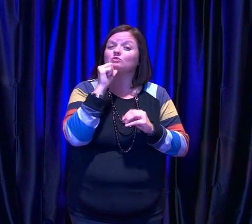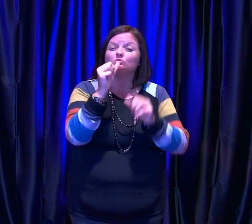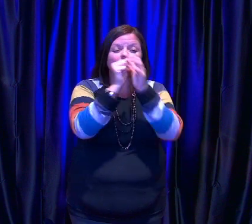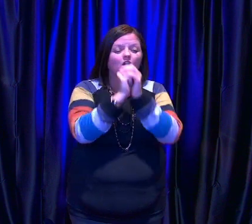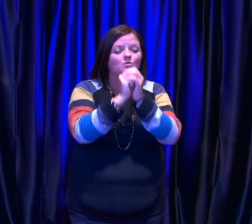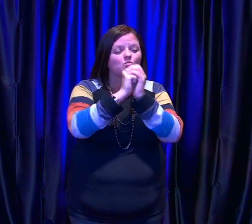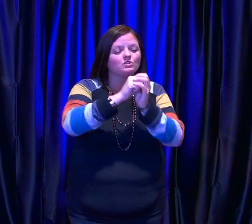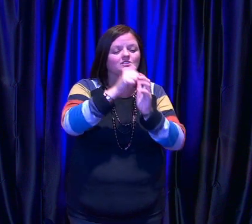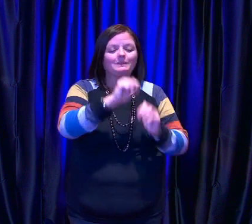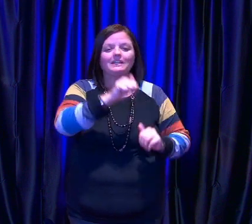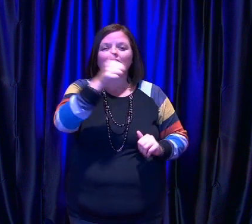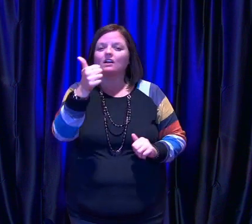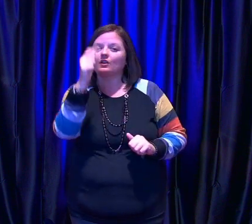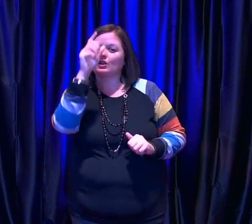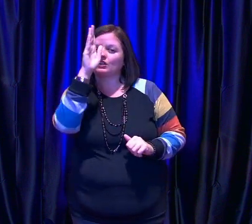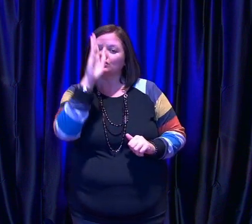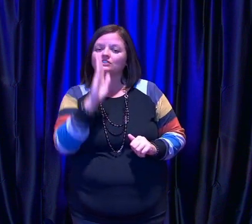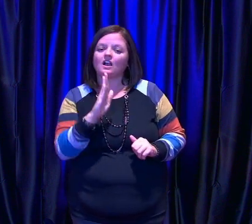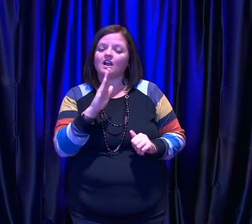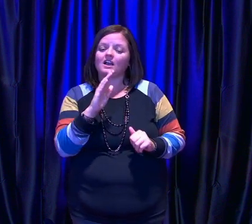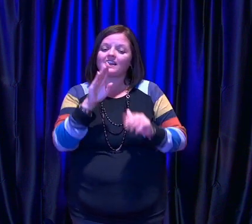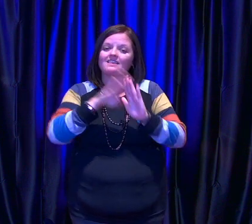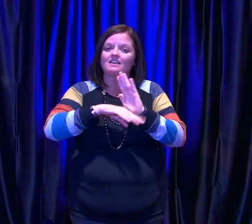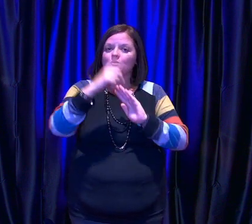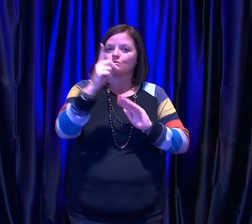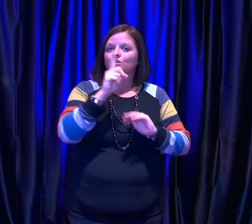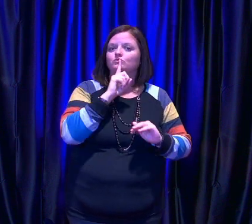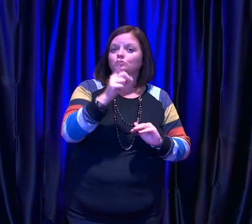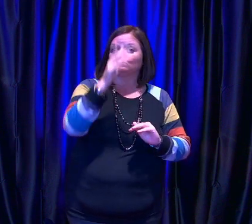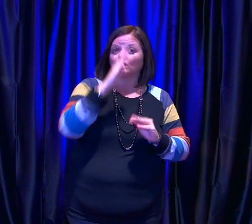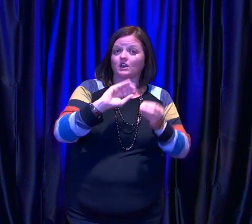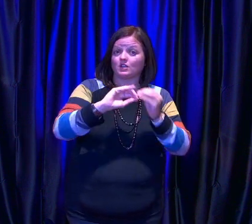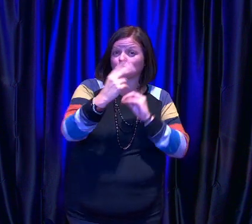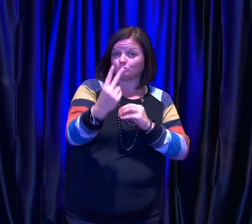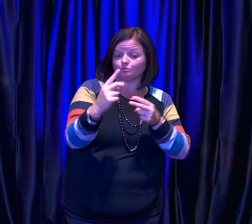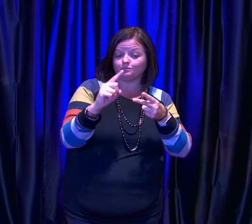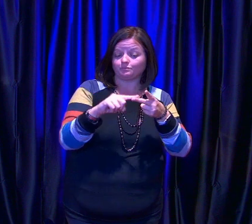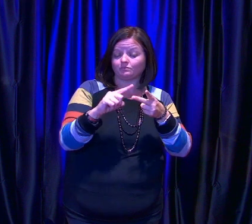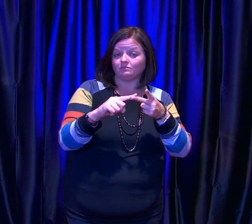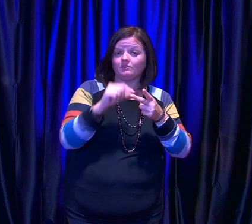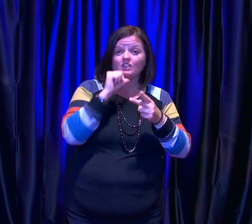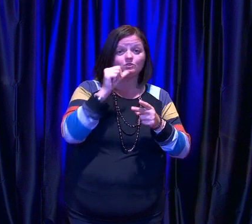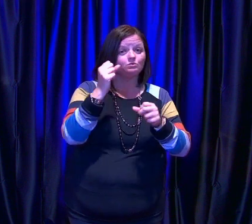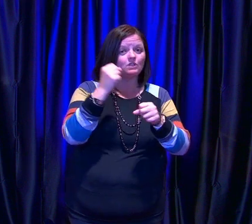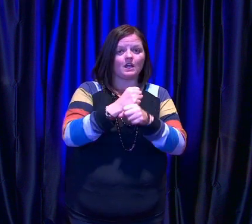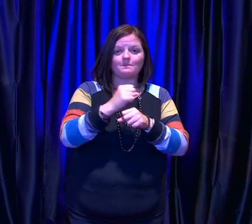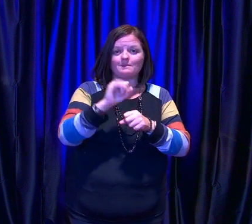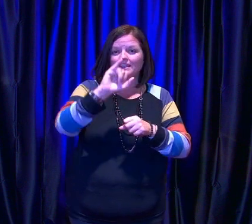any other God than the one true God number two do not make idols or images